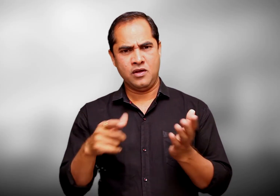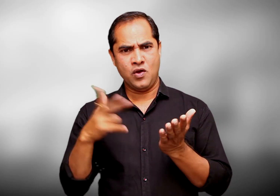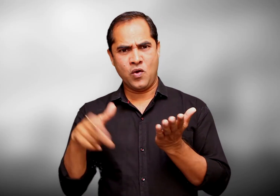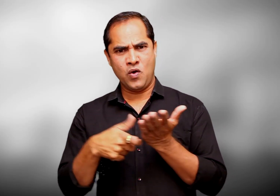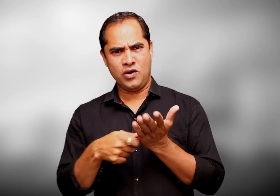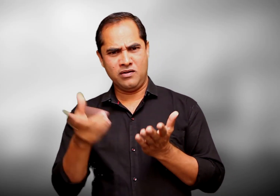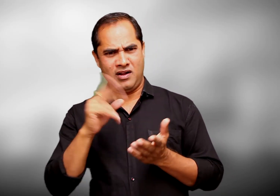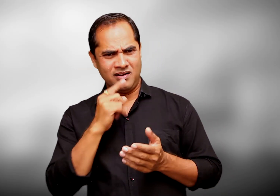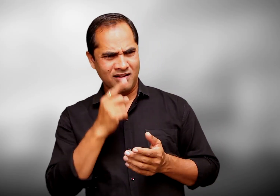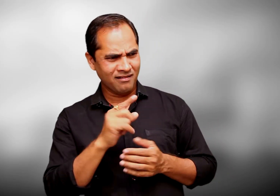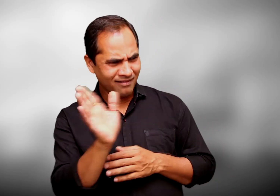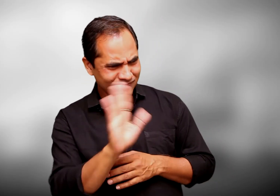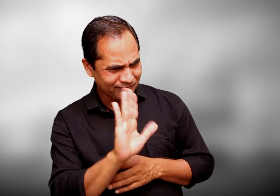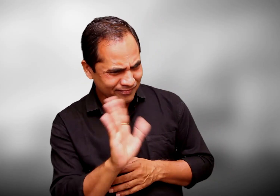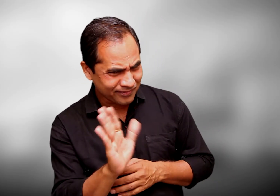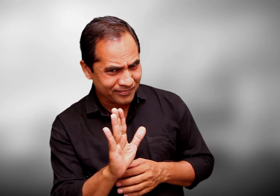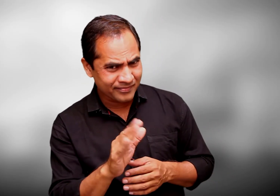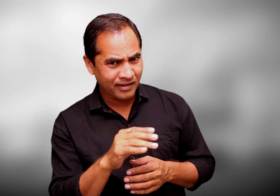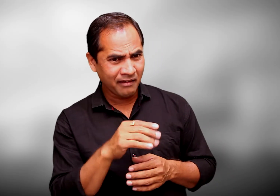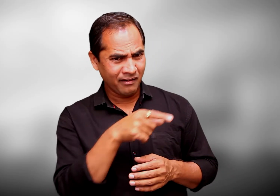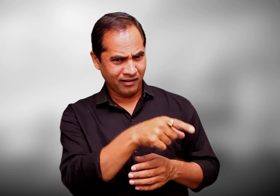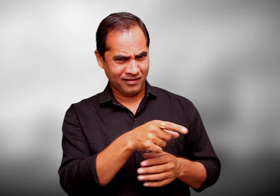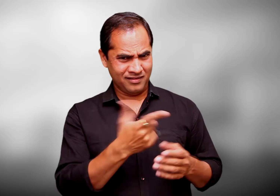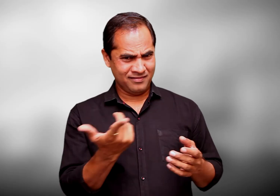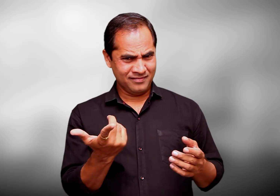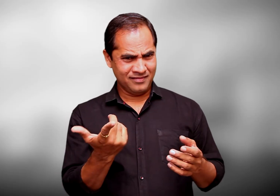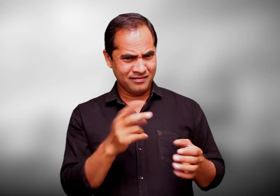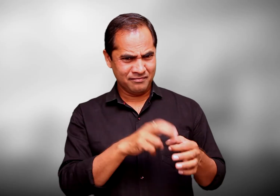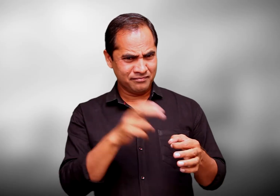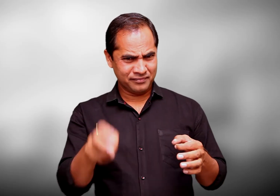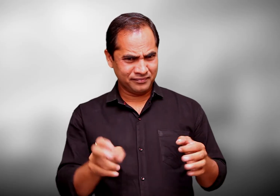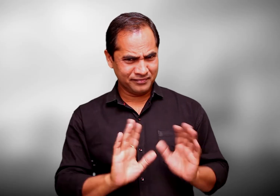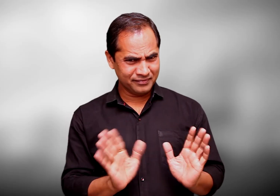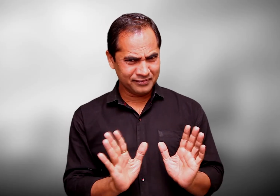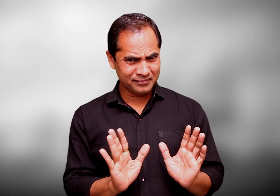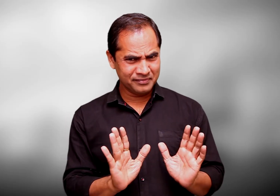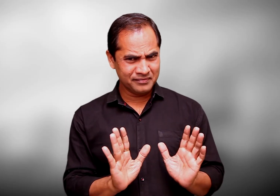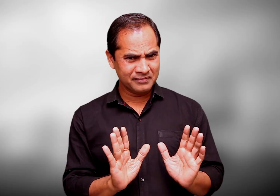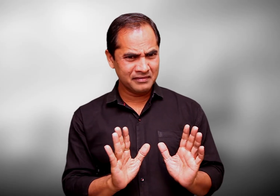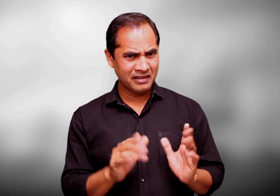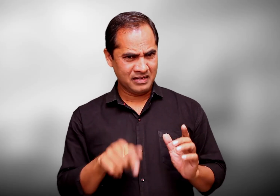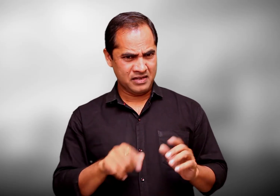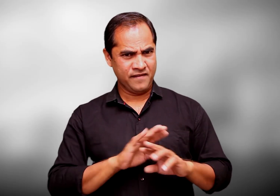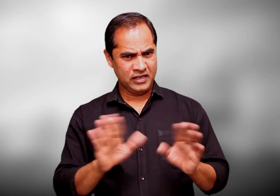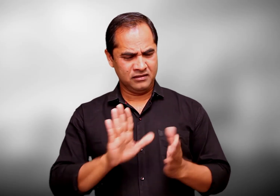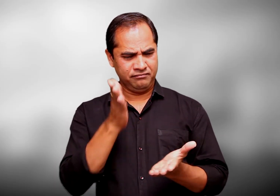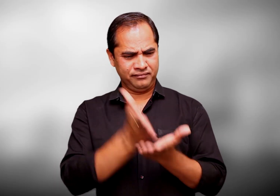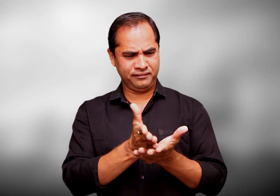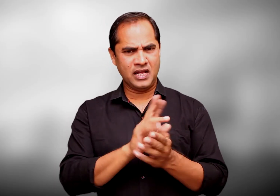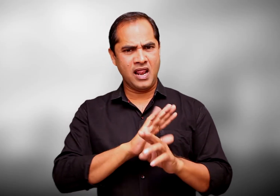'Hey lady, aren't you ready to get off' said the conductor, 'this is as far as